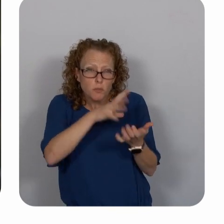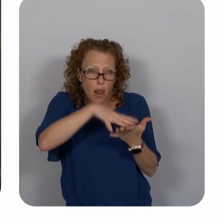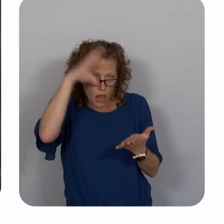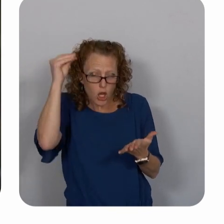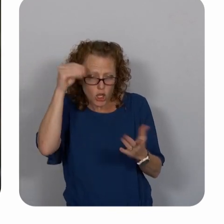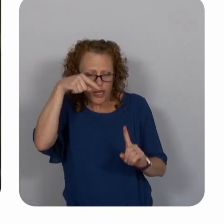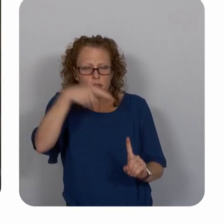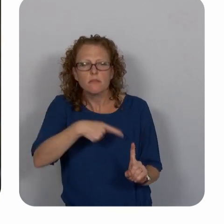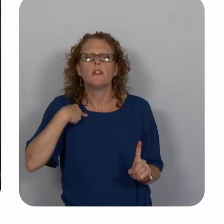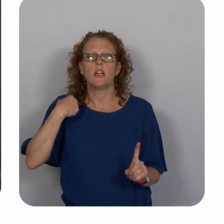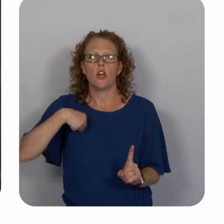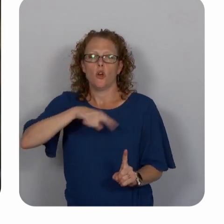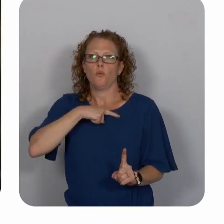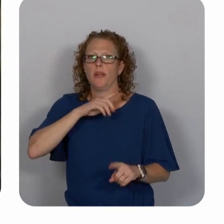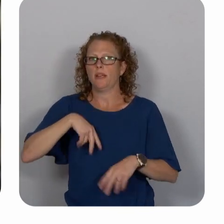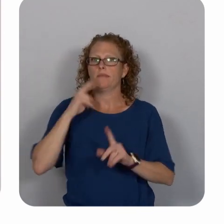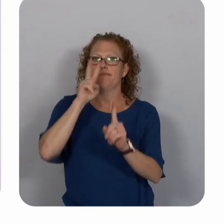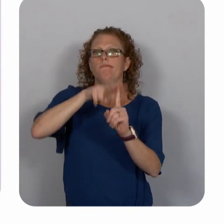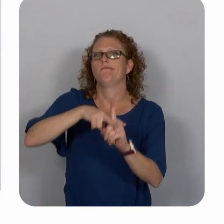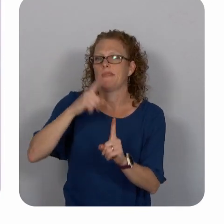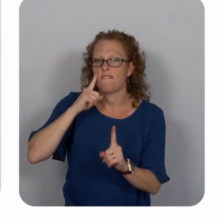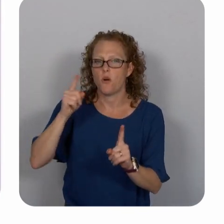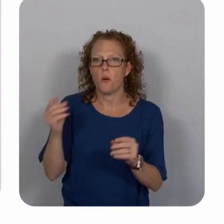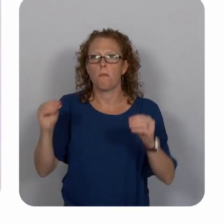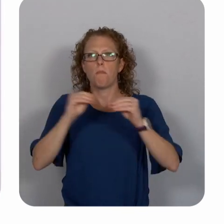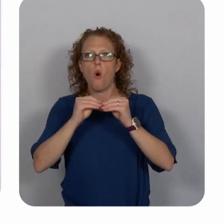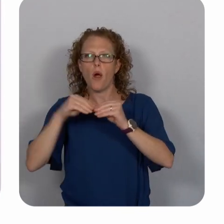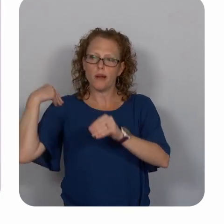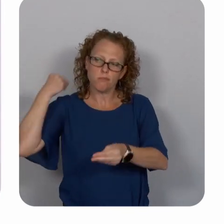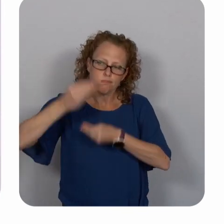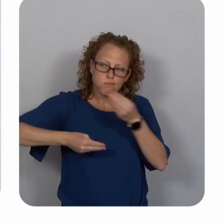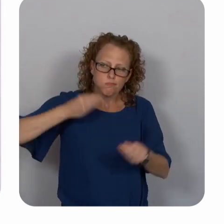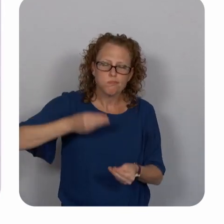However, traditional RLHF is based on human annotations,